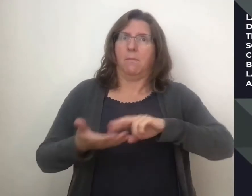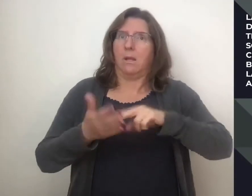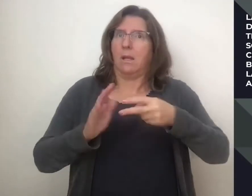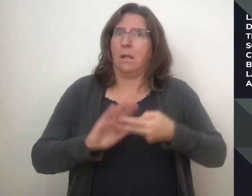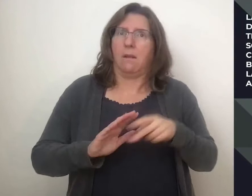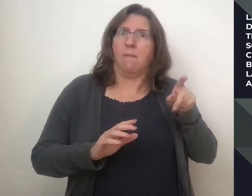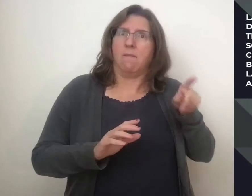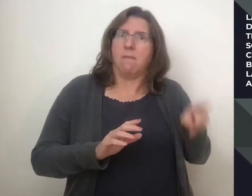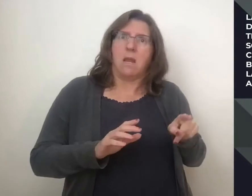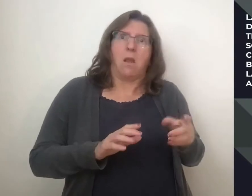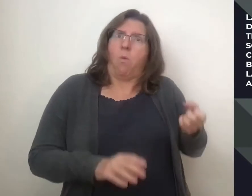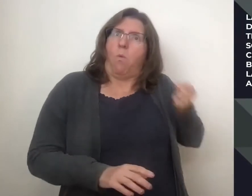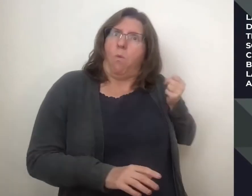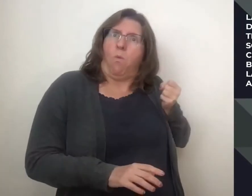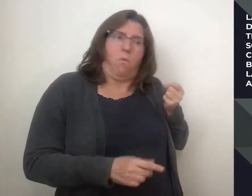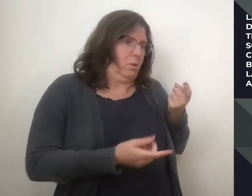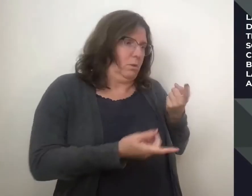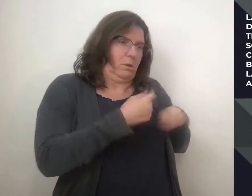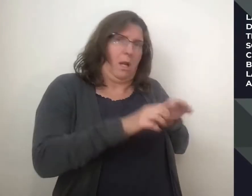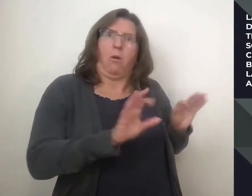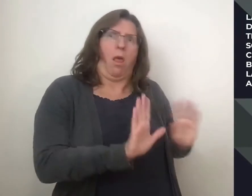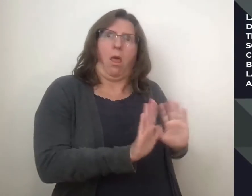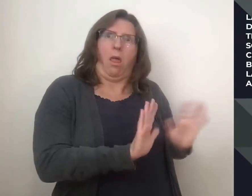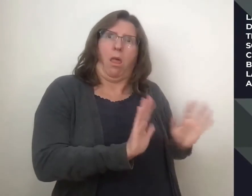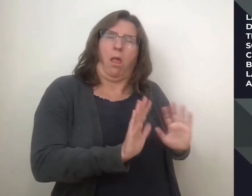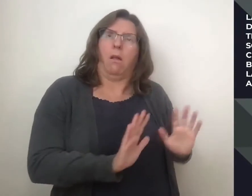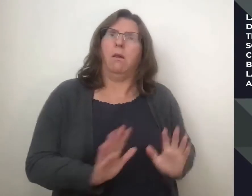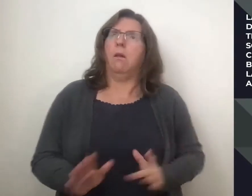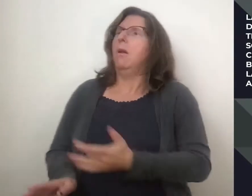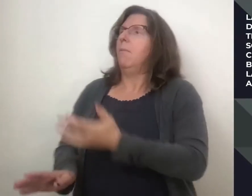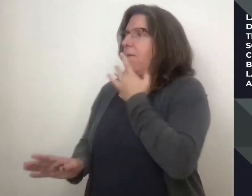They withhold exposing the child to an accessible language